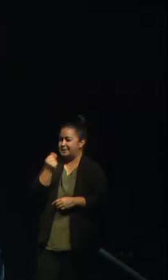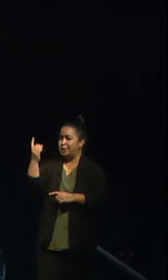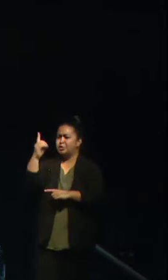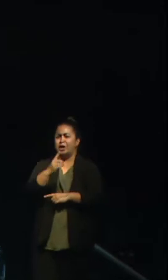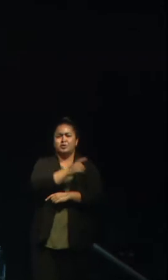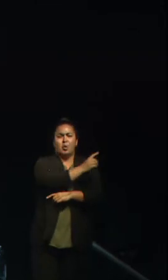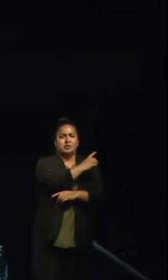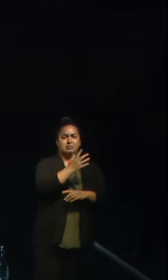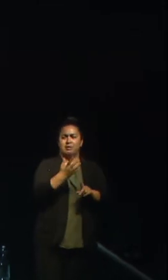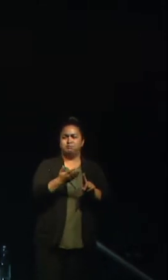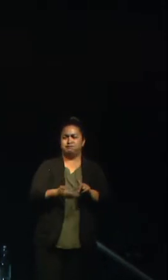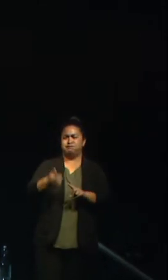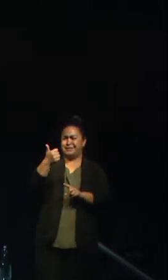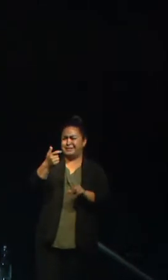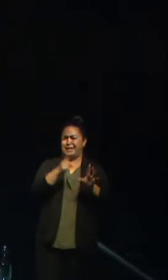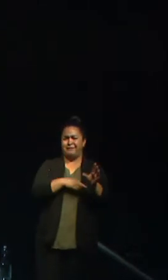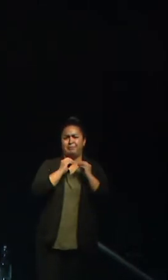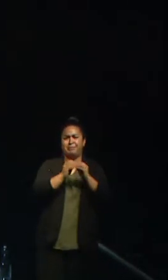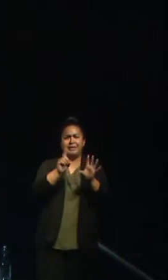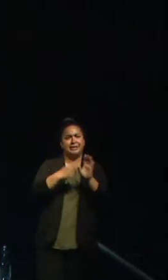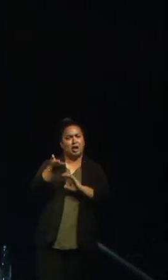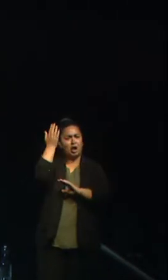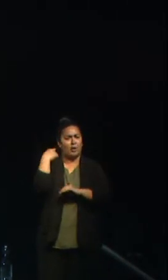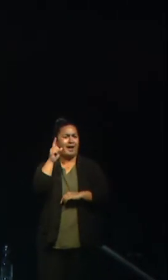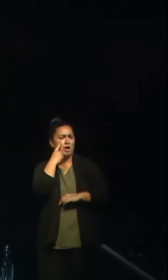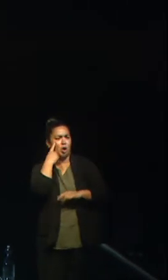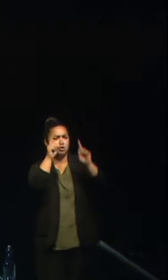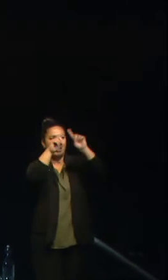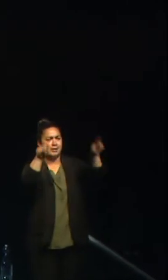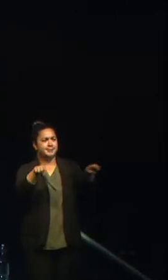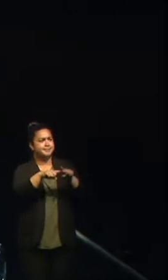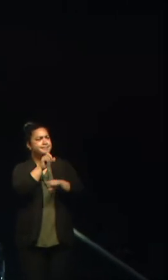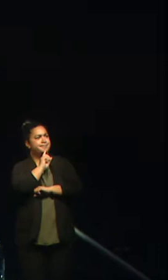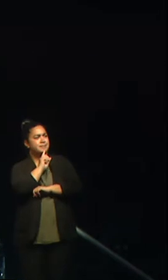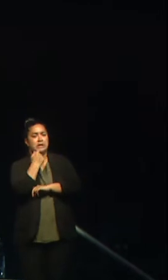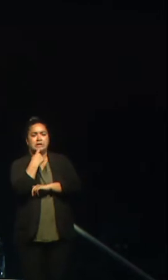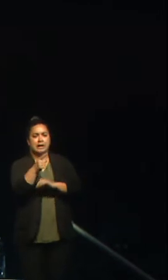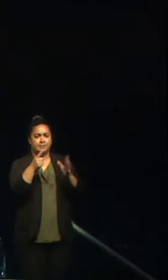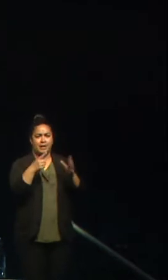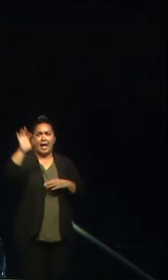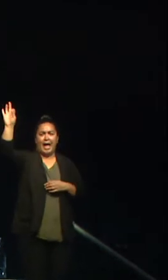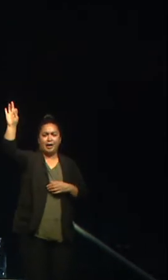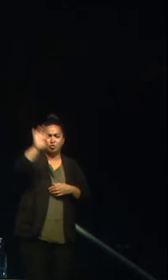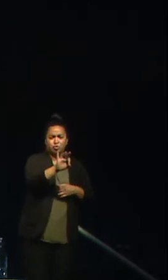years ago, standing around a flipchart with the words asteroid mitigation program at the